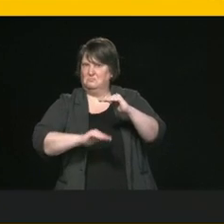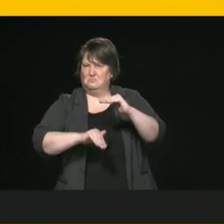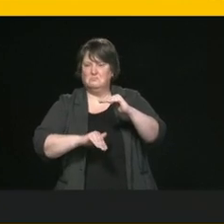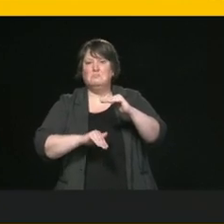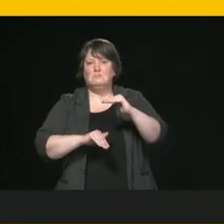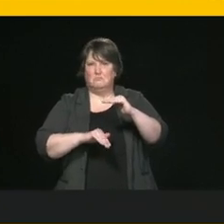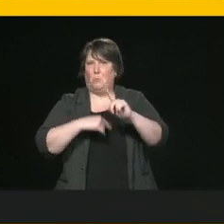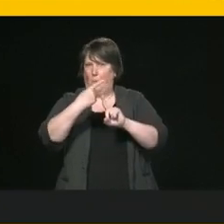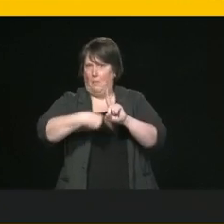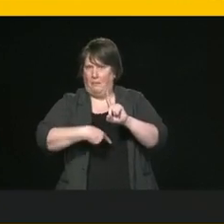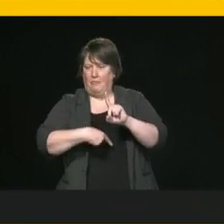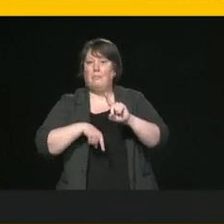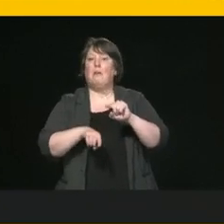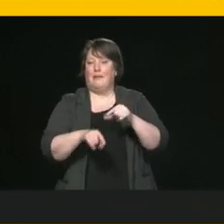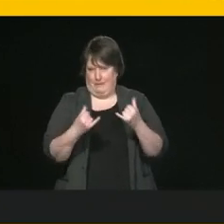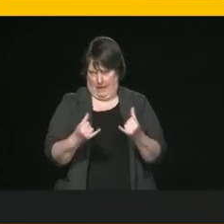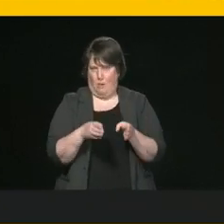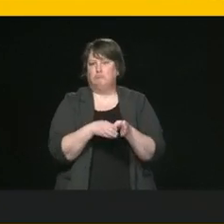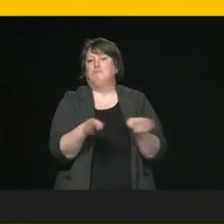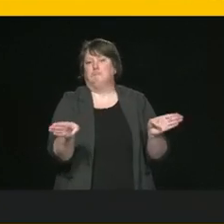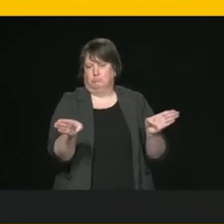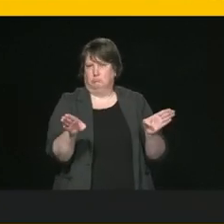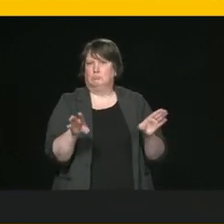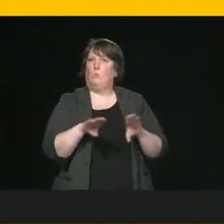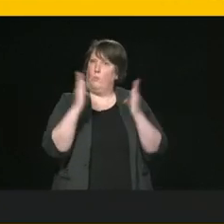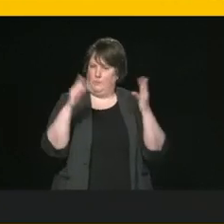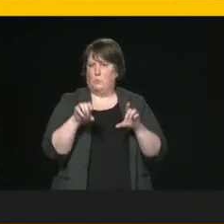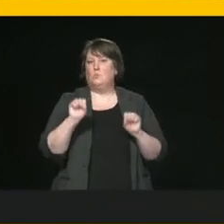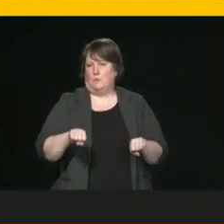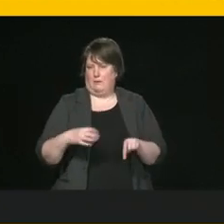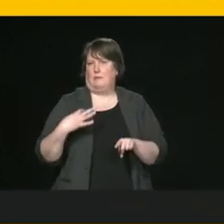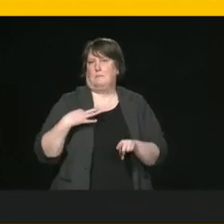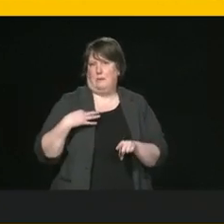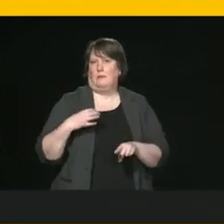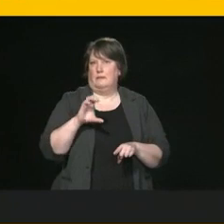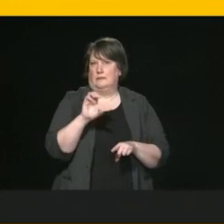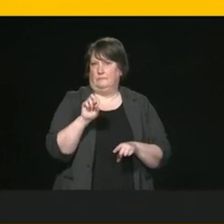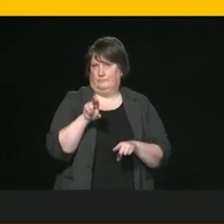IF YOU EARN $1,000 OR LESS A